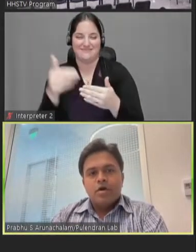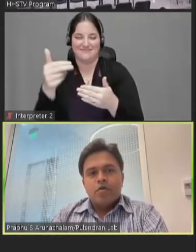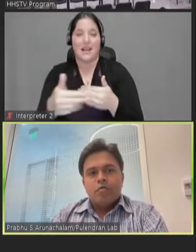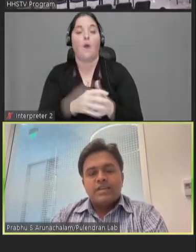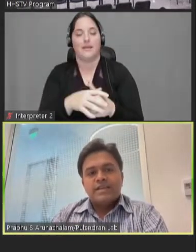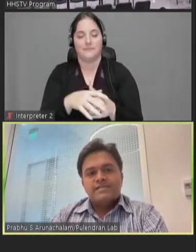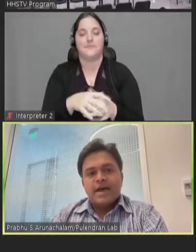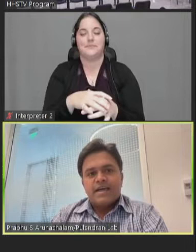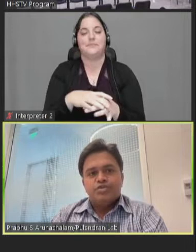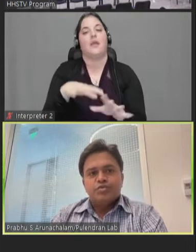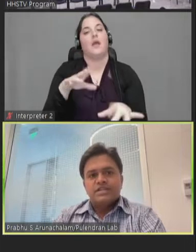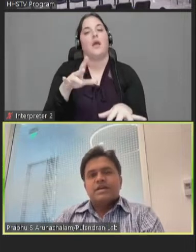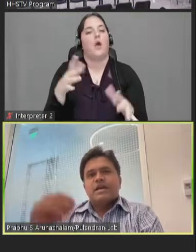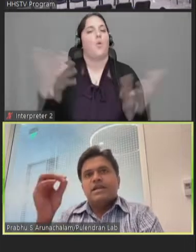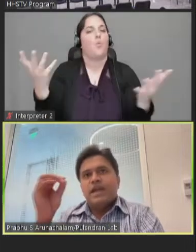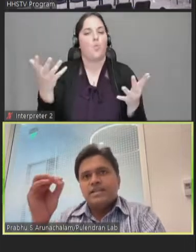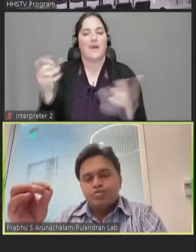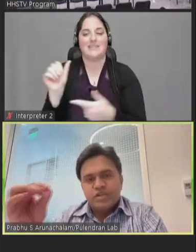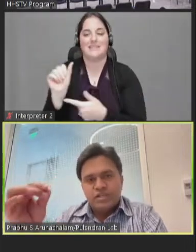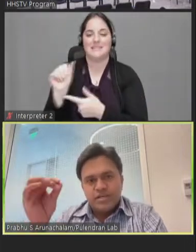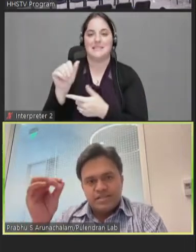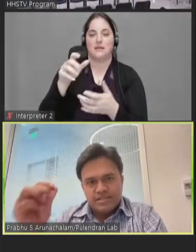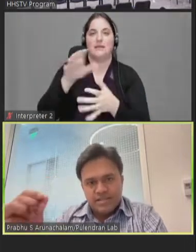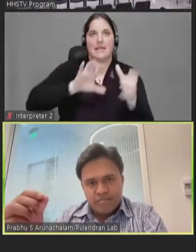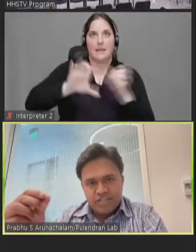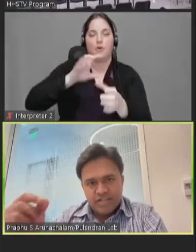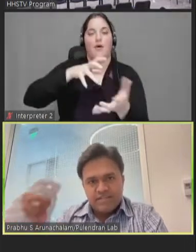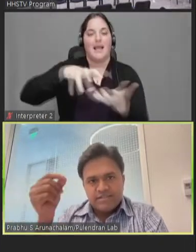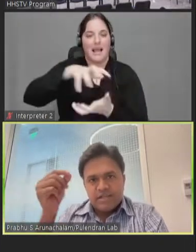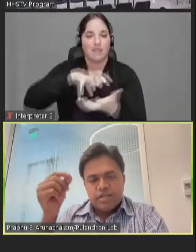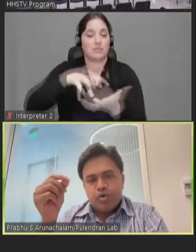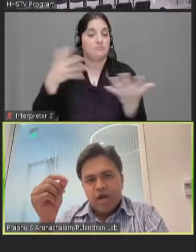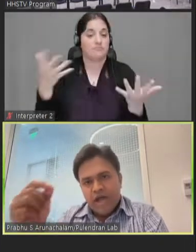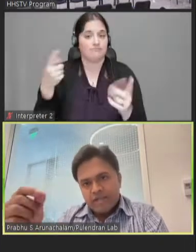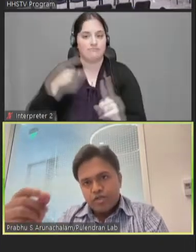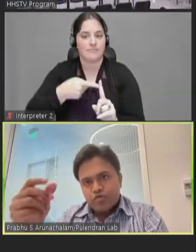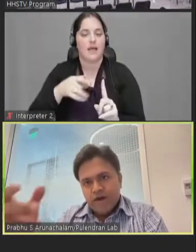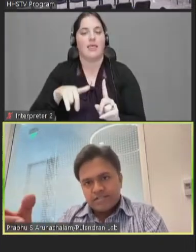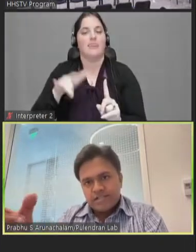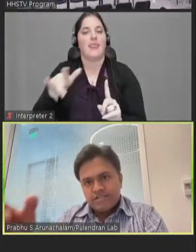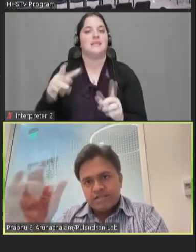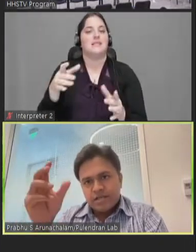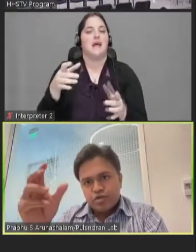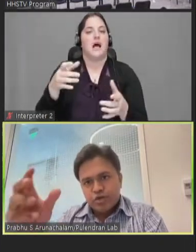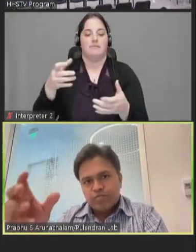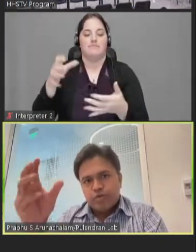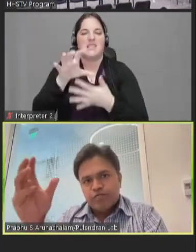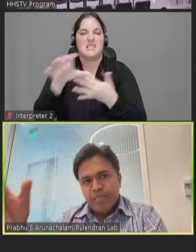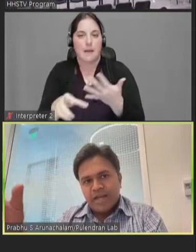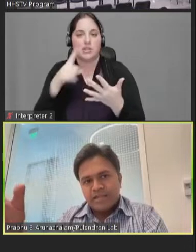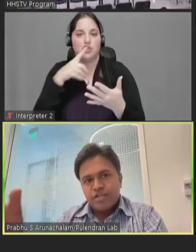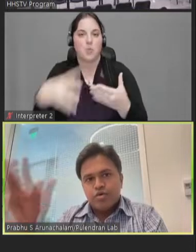What is an adjuvant? An adjuvant is a substance that you add to vaccines to improve the magnitude,